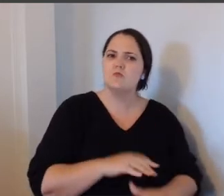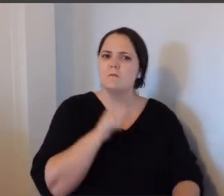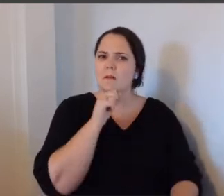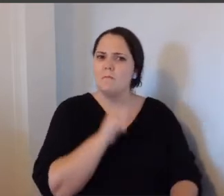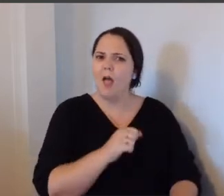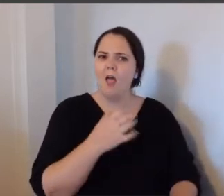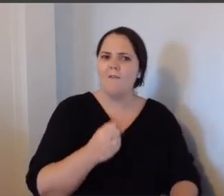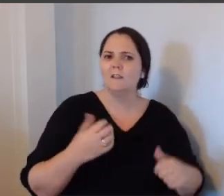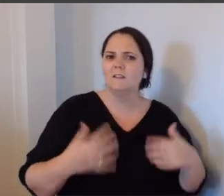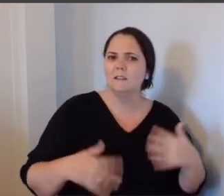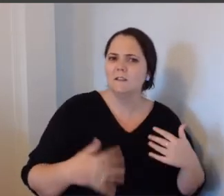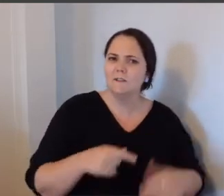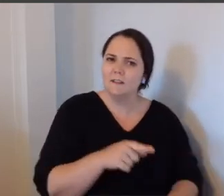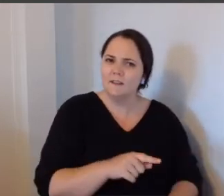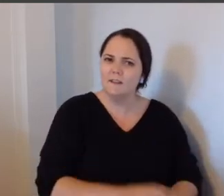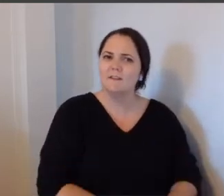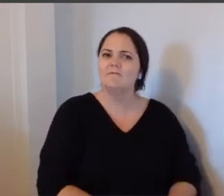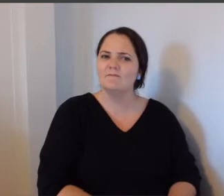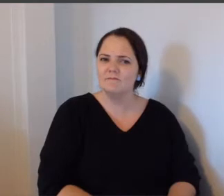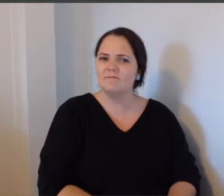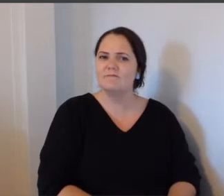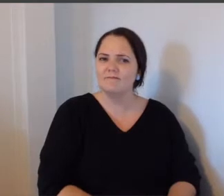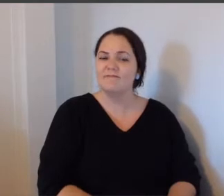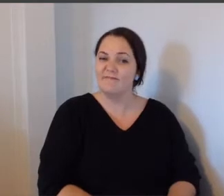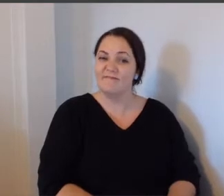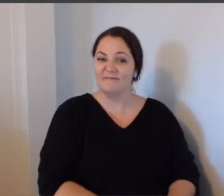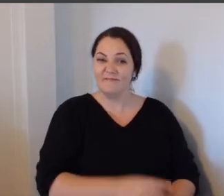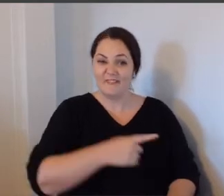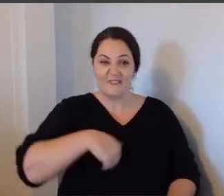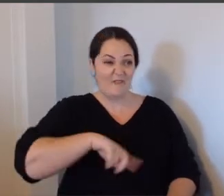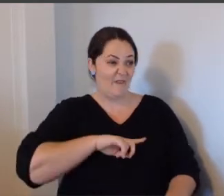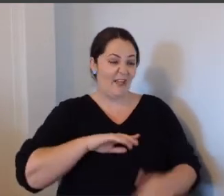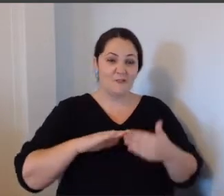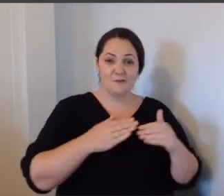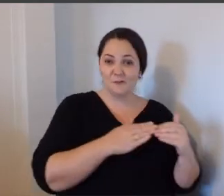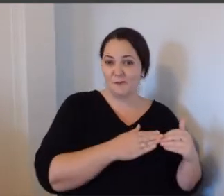Contemporary audiences continue to display a fascination with the tortured genius and we have